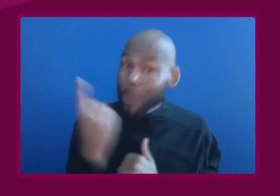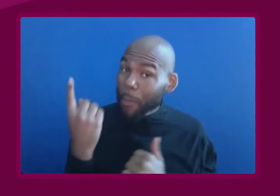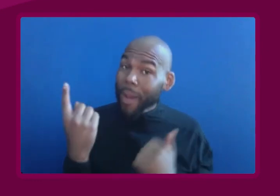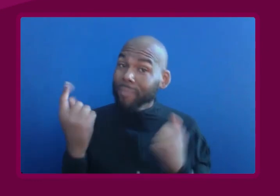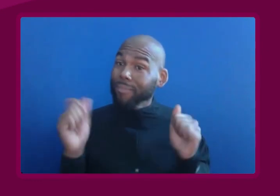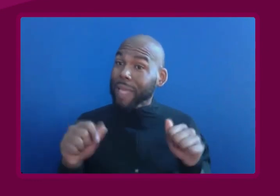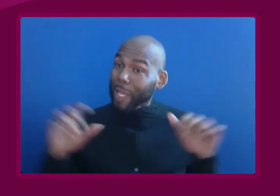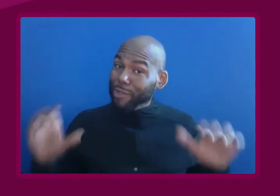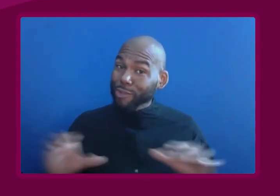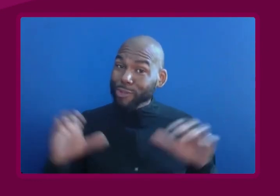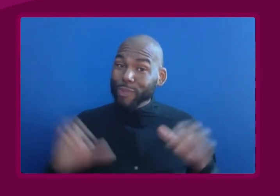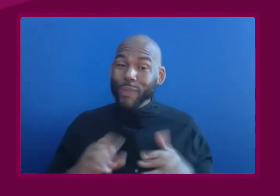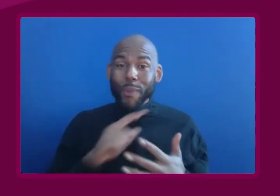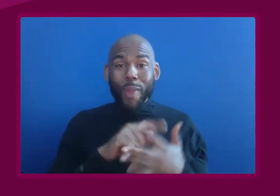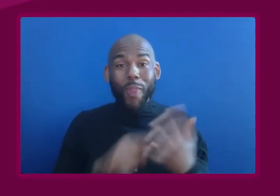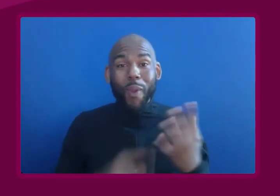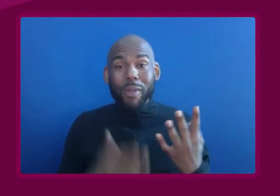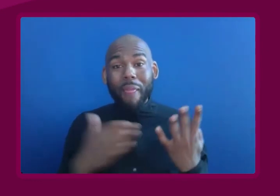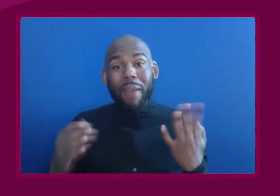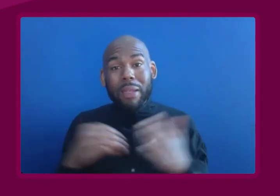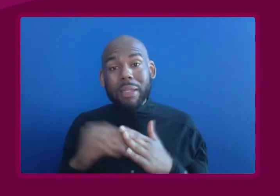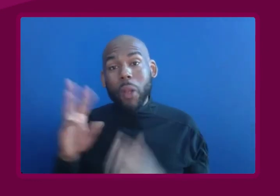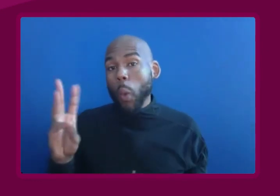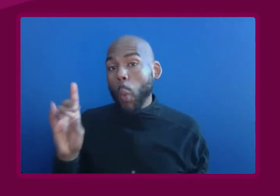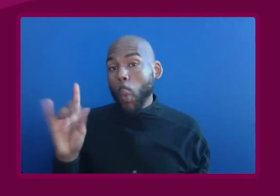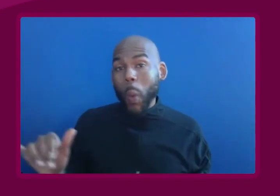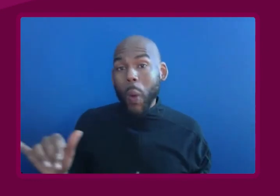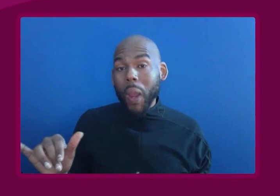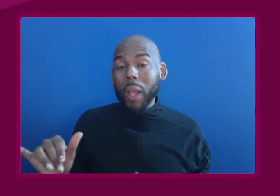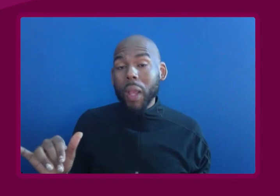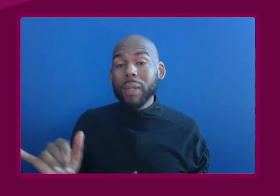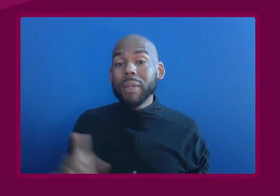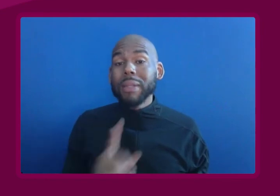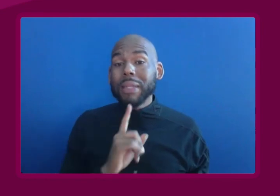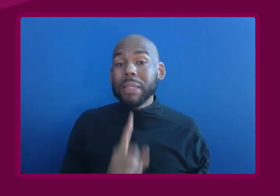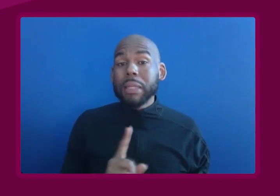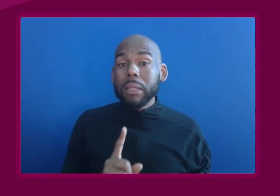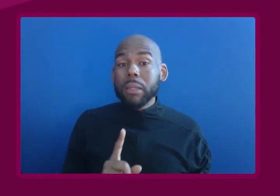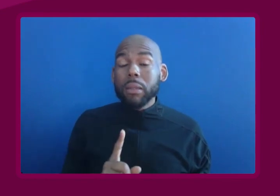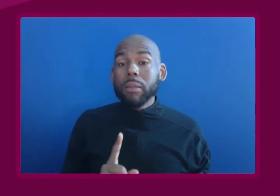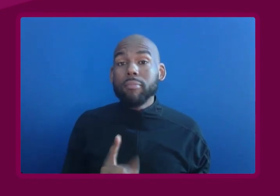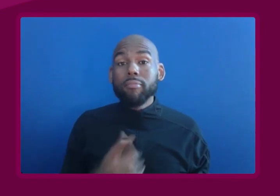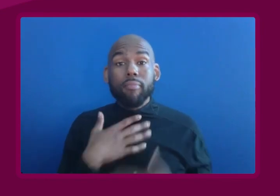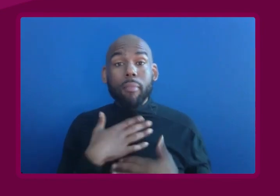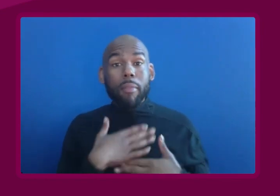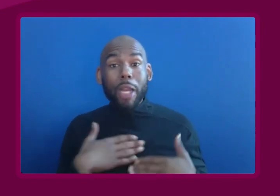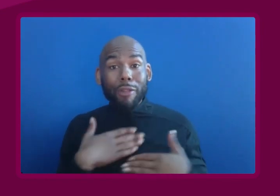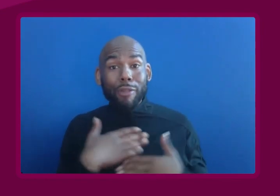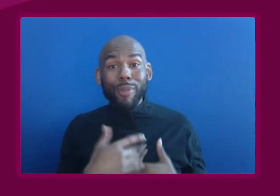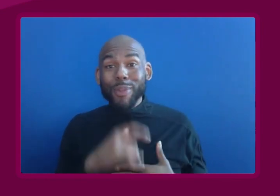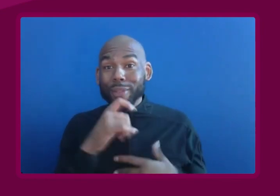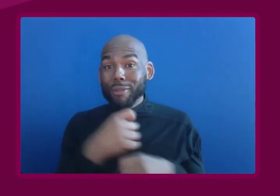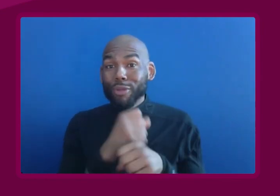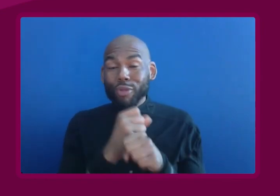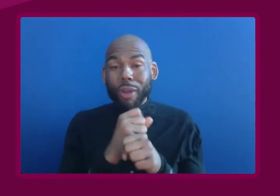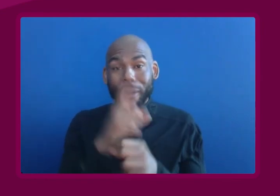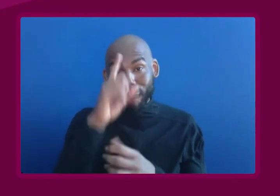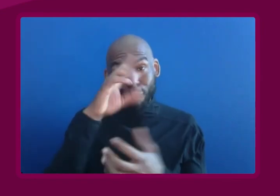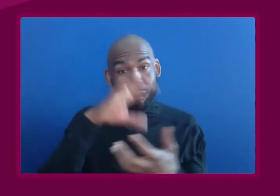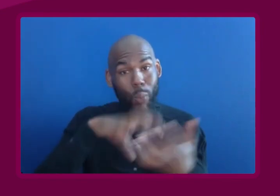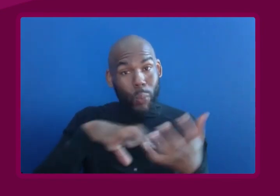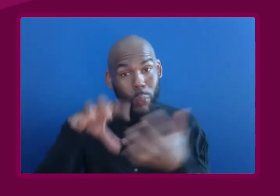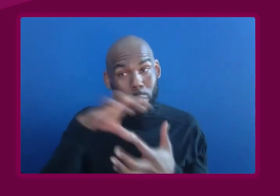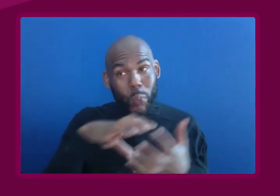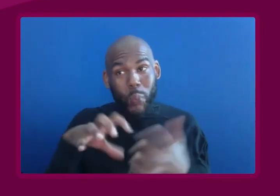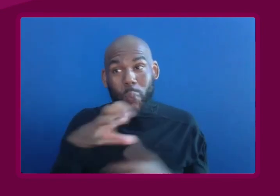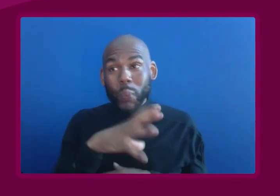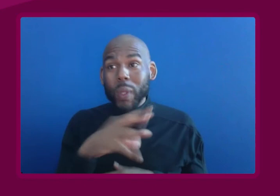can do those things in a way that is pleasurable, doesn't create confusion and they are able